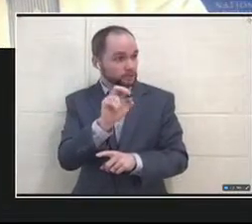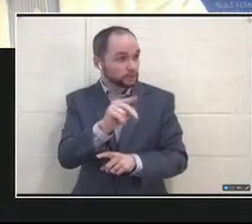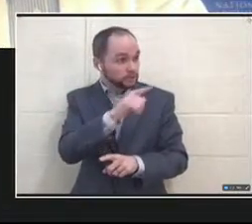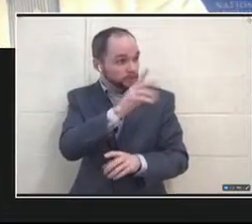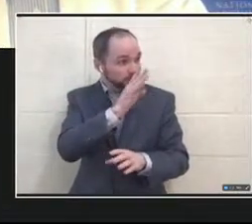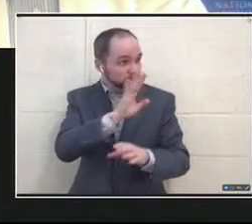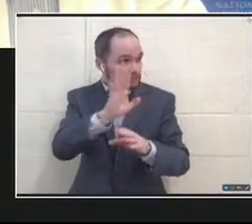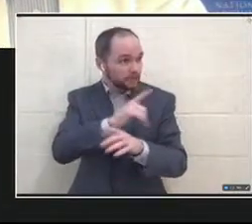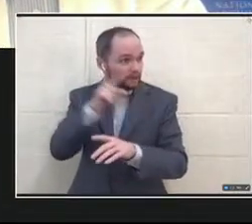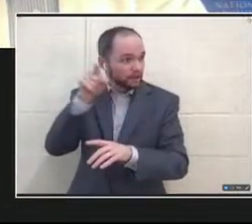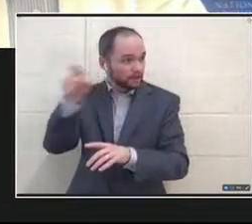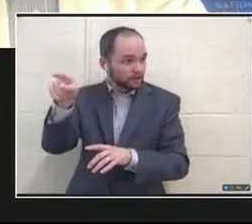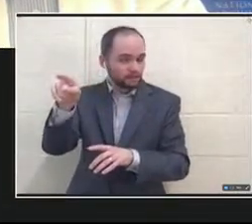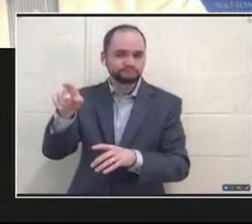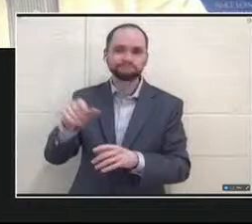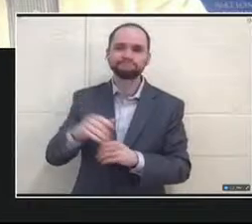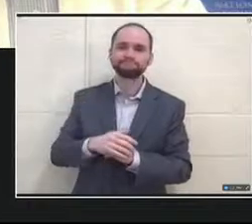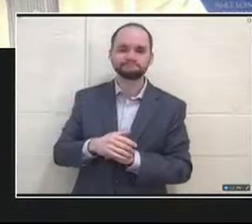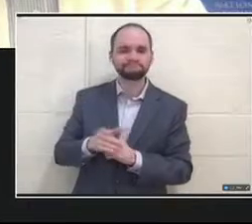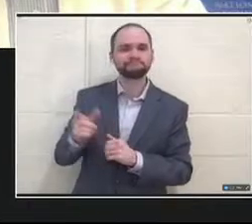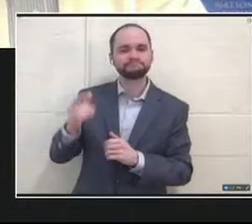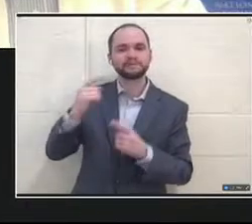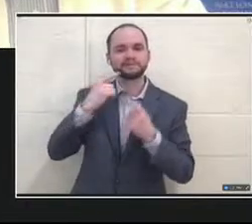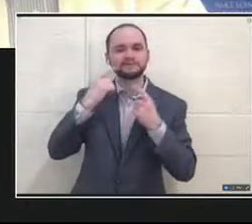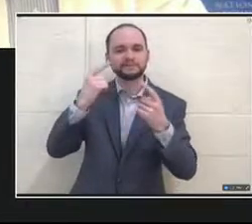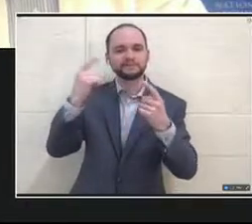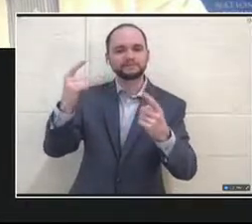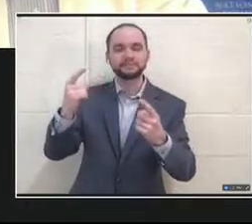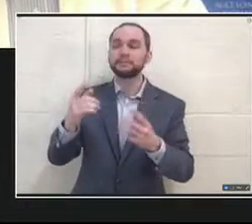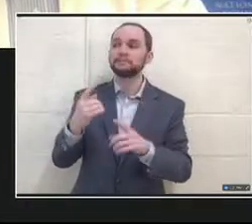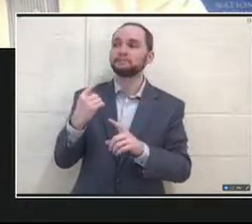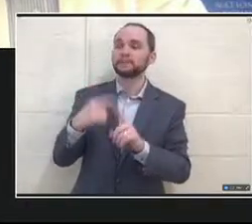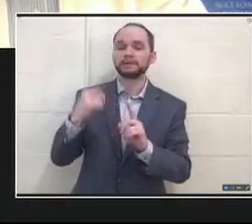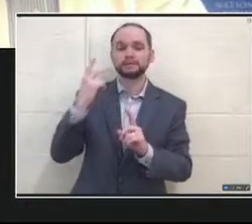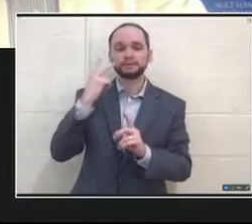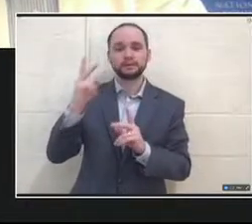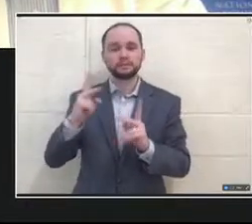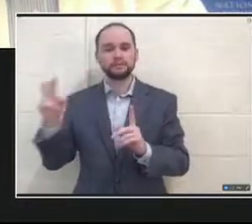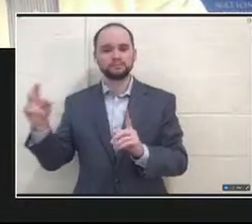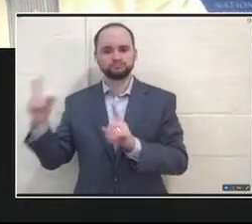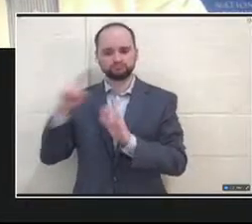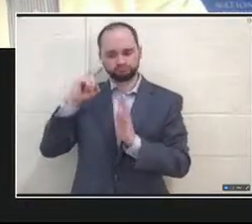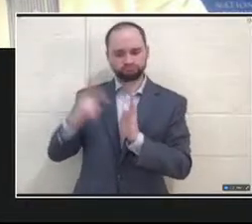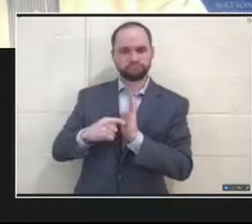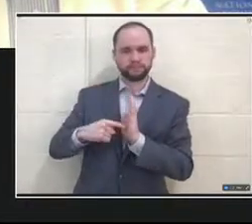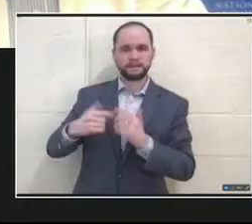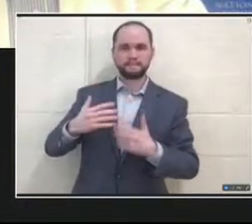people to see me as an artist and grow and develop from there, not just be known for that one concert